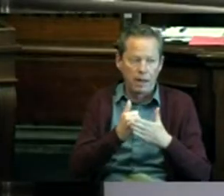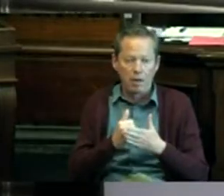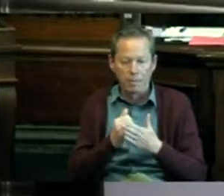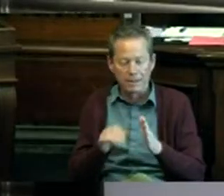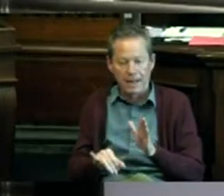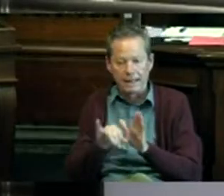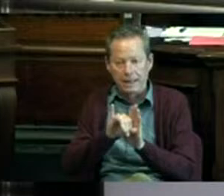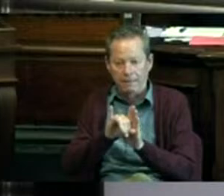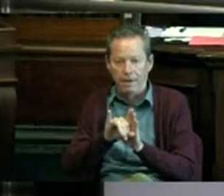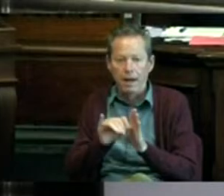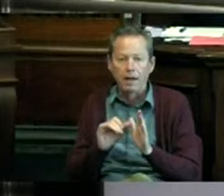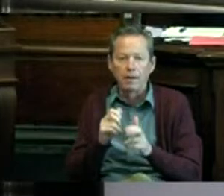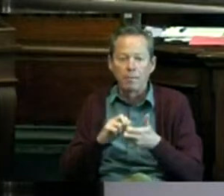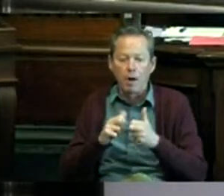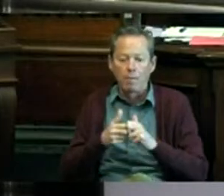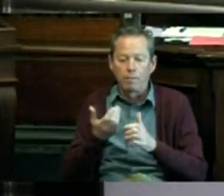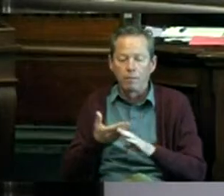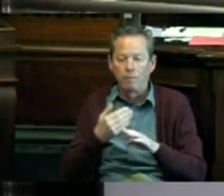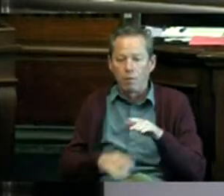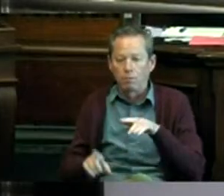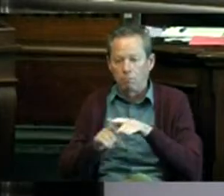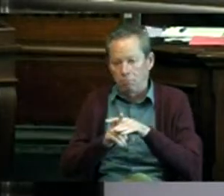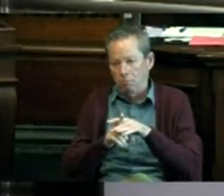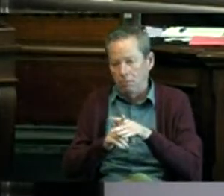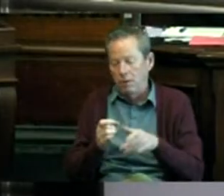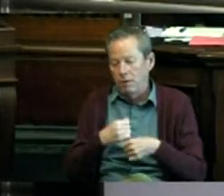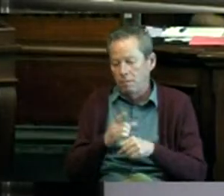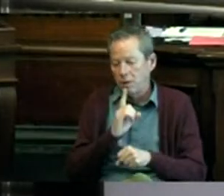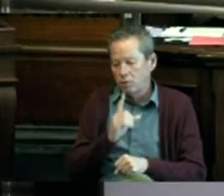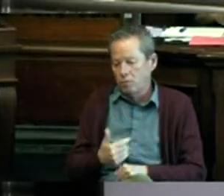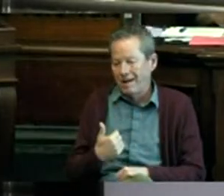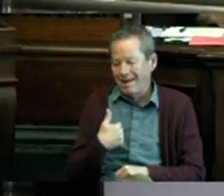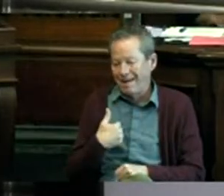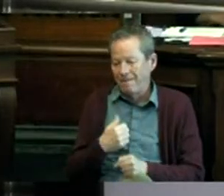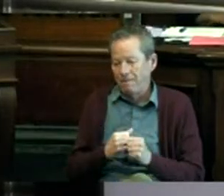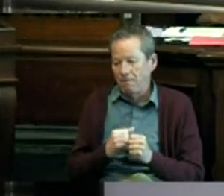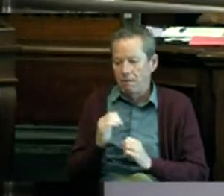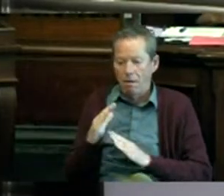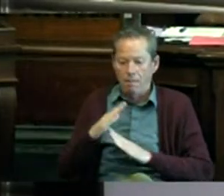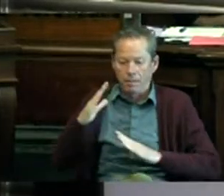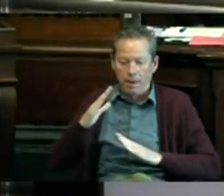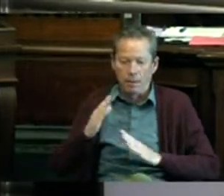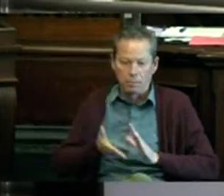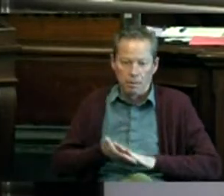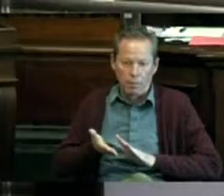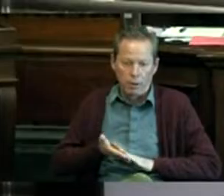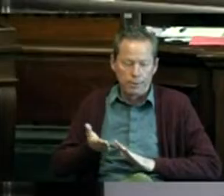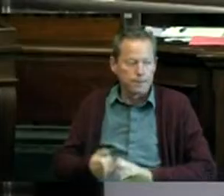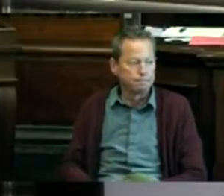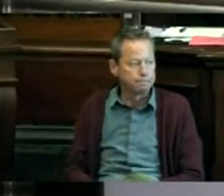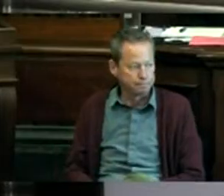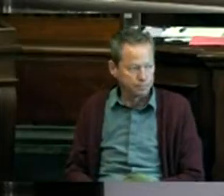dashboards in analytics that would help us identify problems